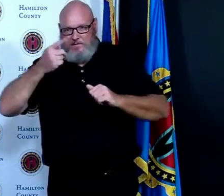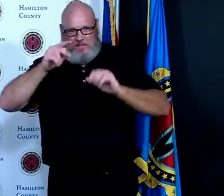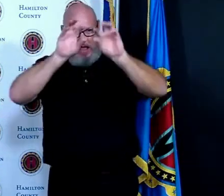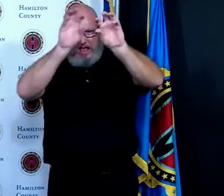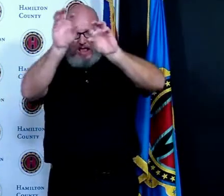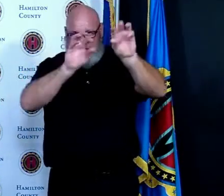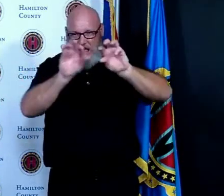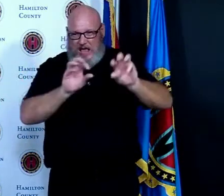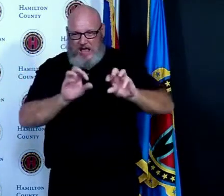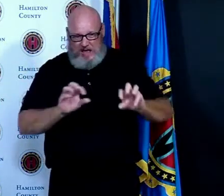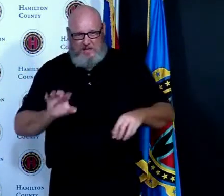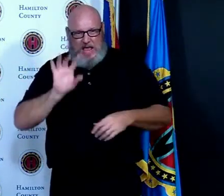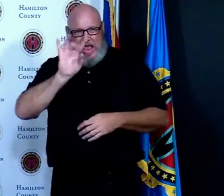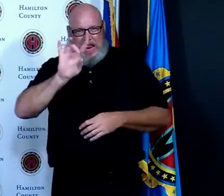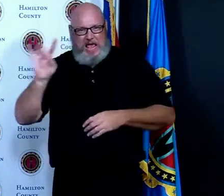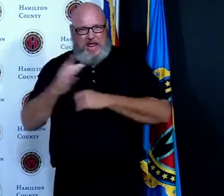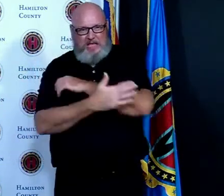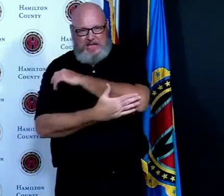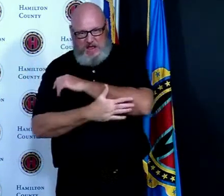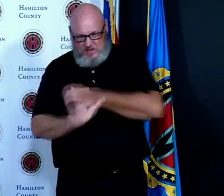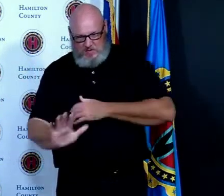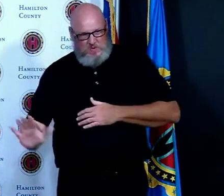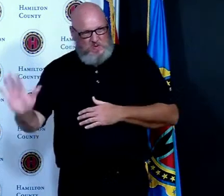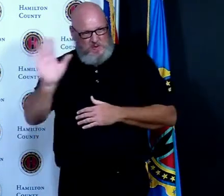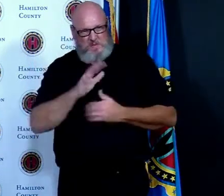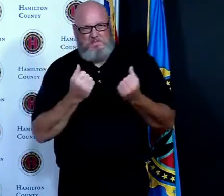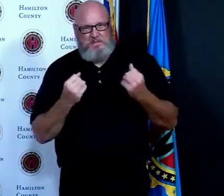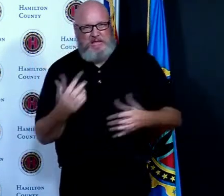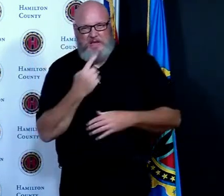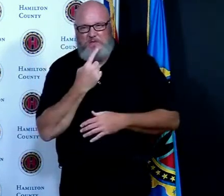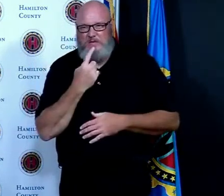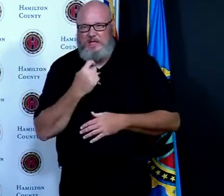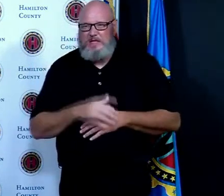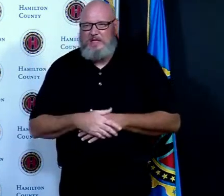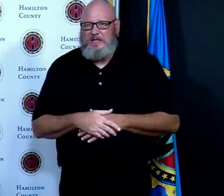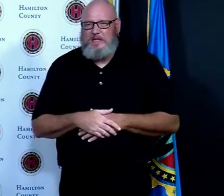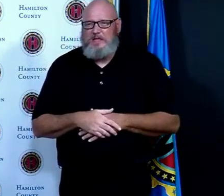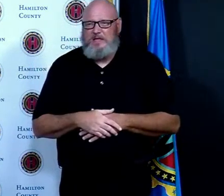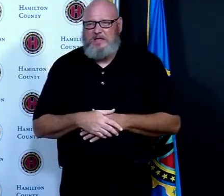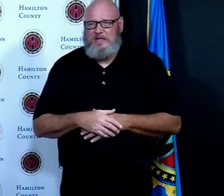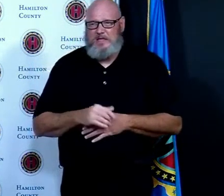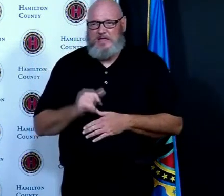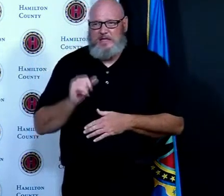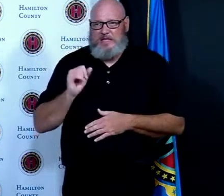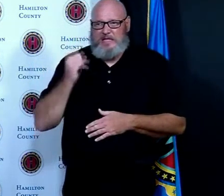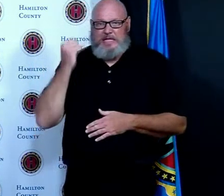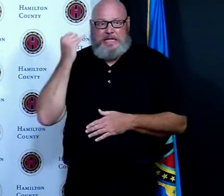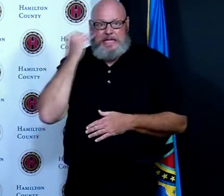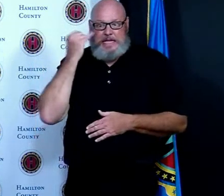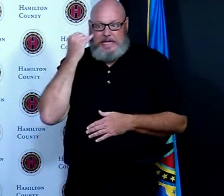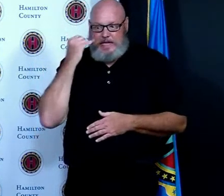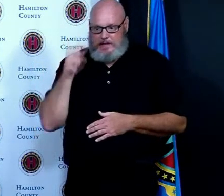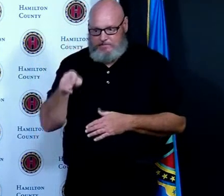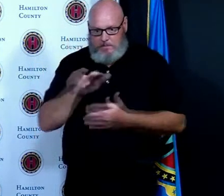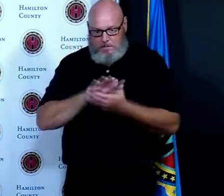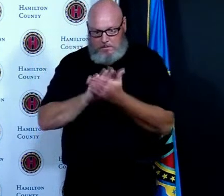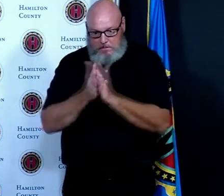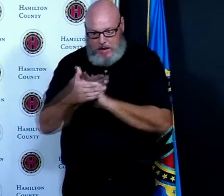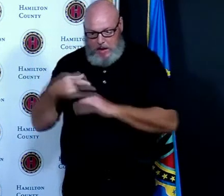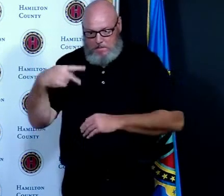why why was that done and what does that mean if we become purple will it trigger